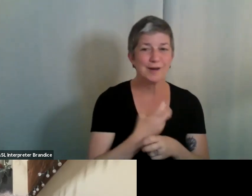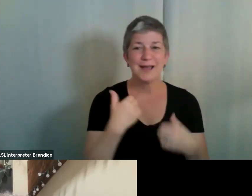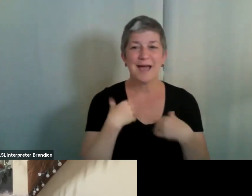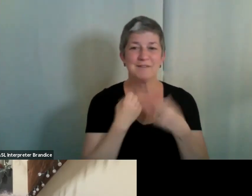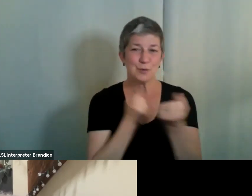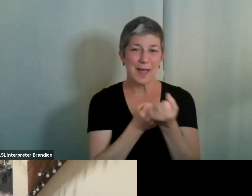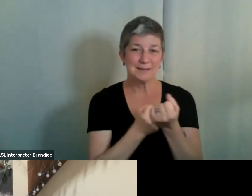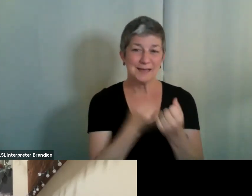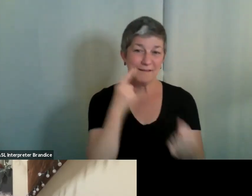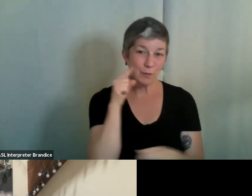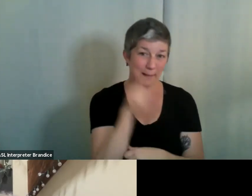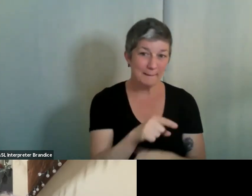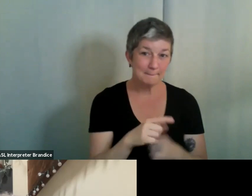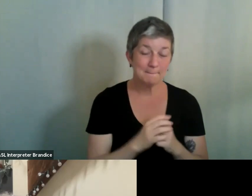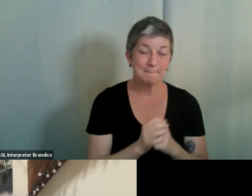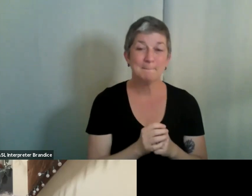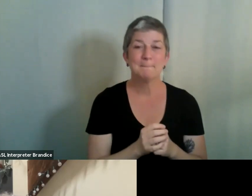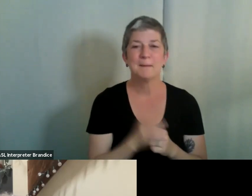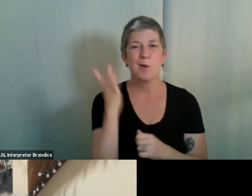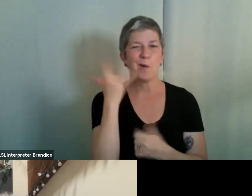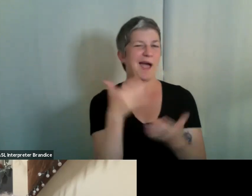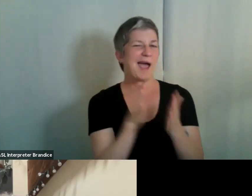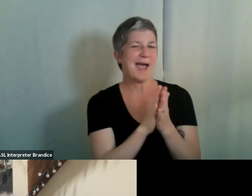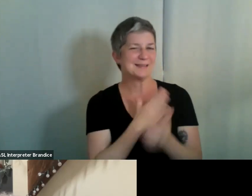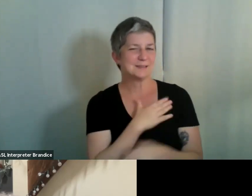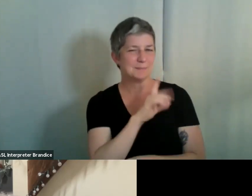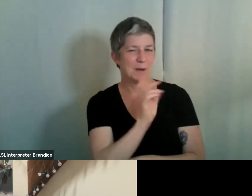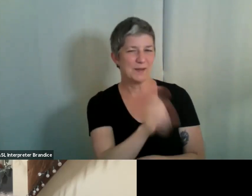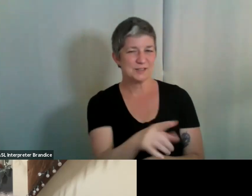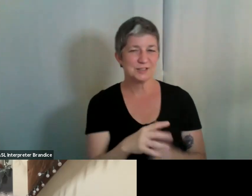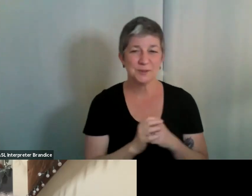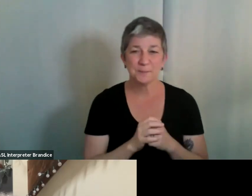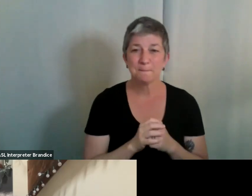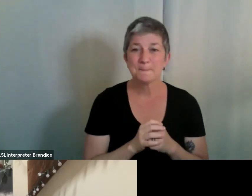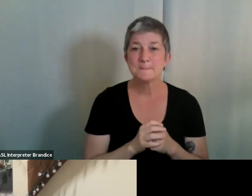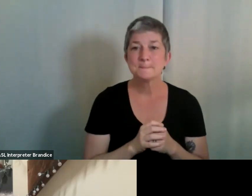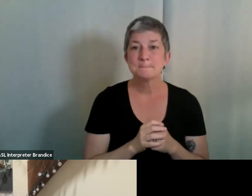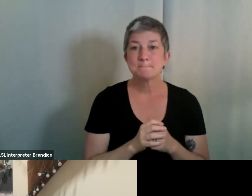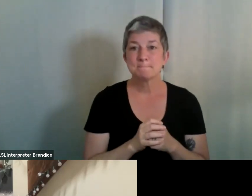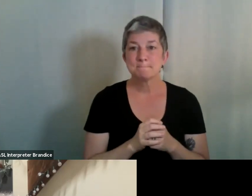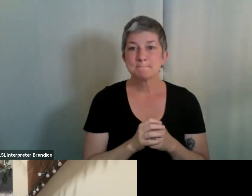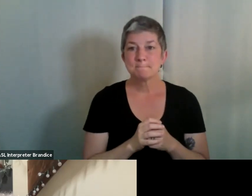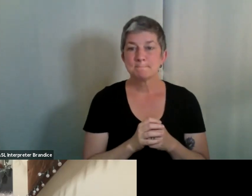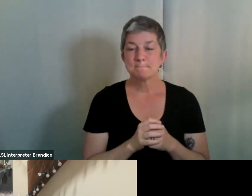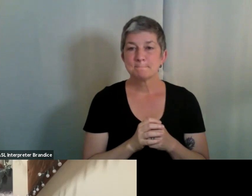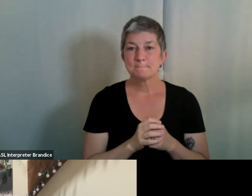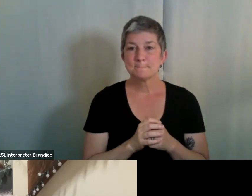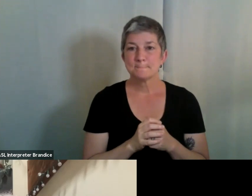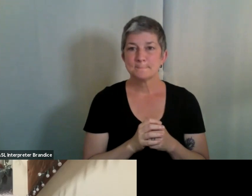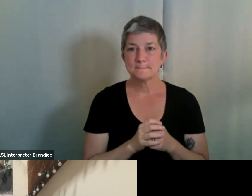him. So I asked the question, and it seems like, we're within